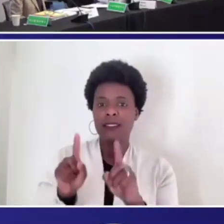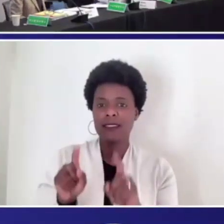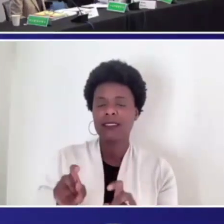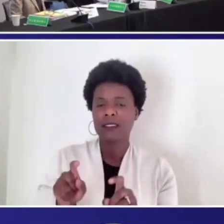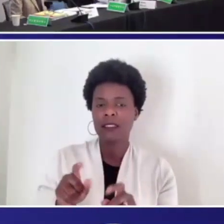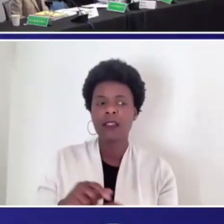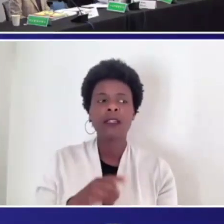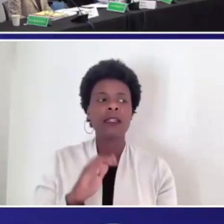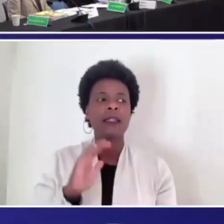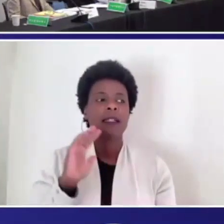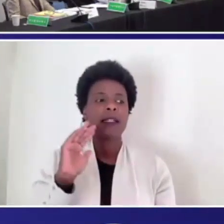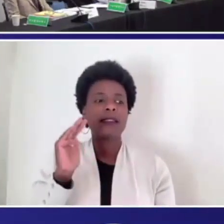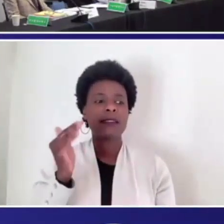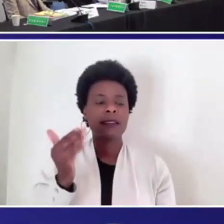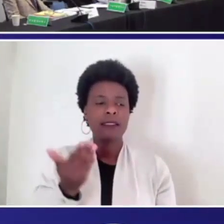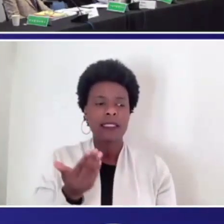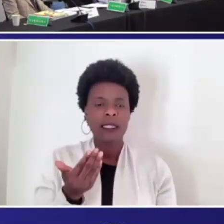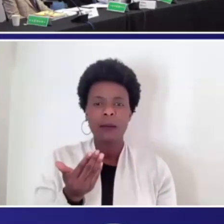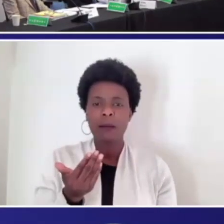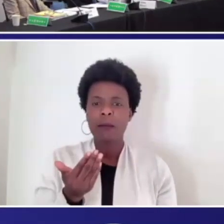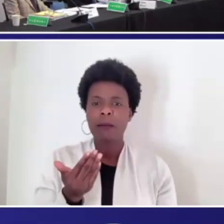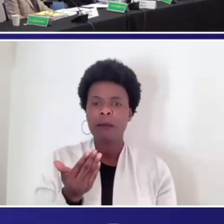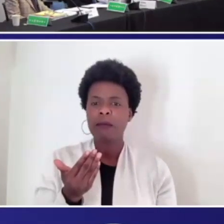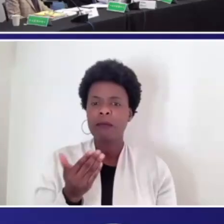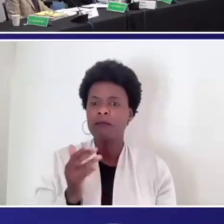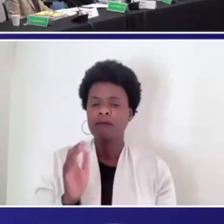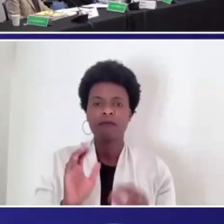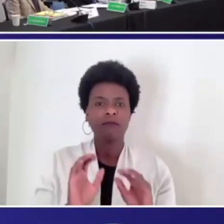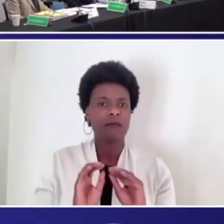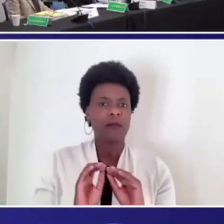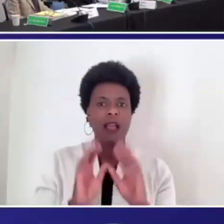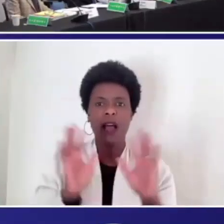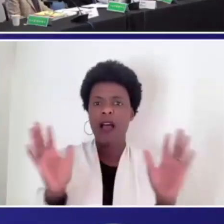seem really, kind of obviously should be included, for example,